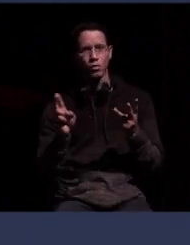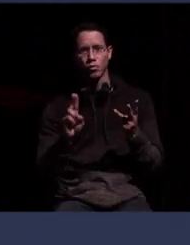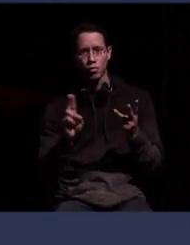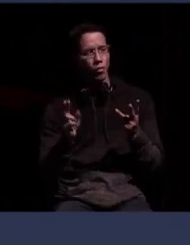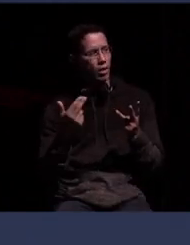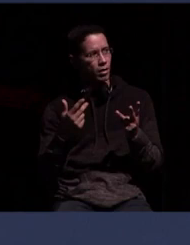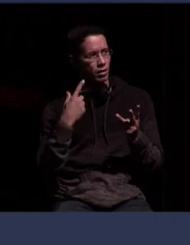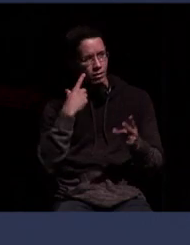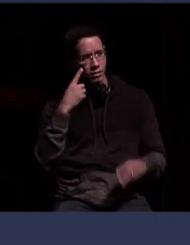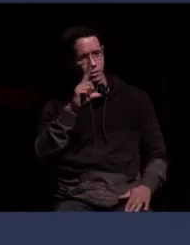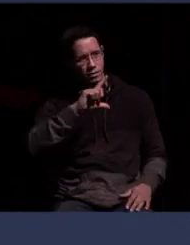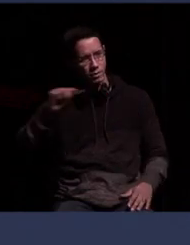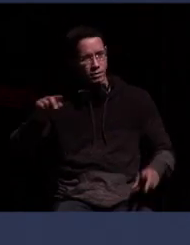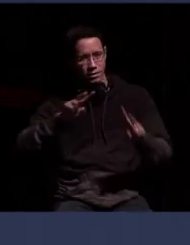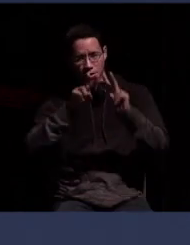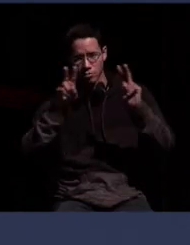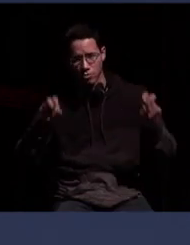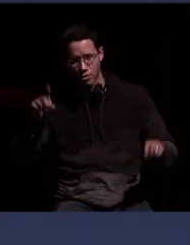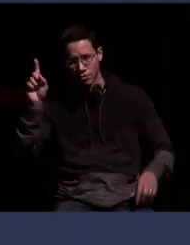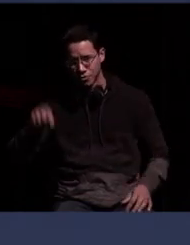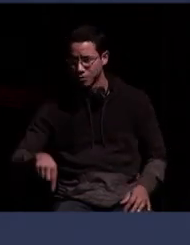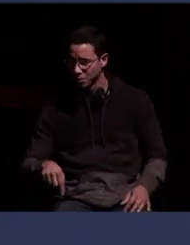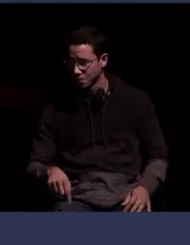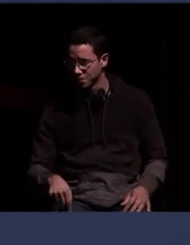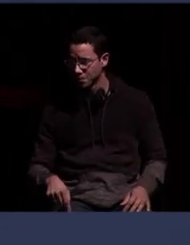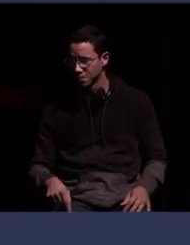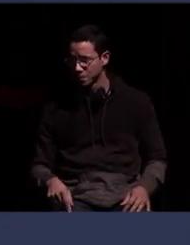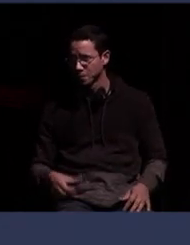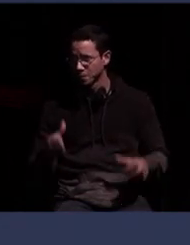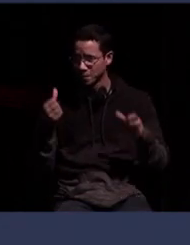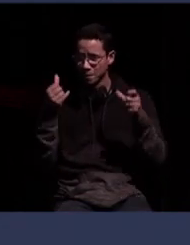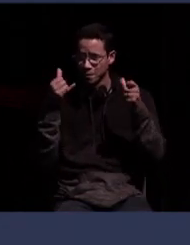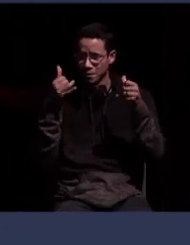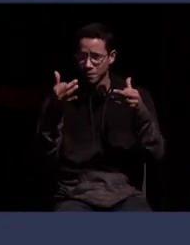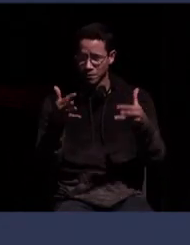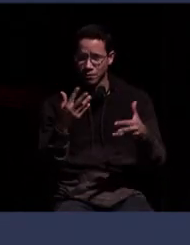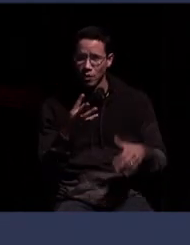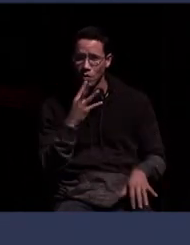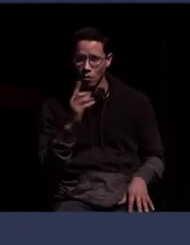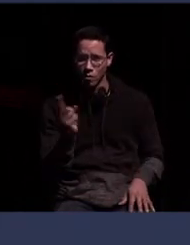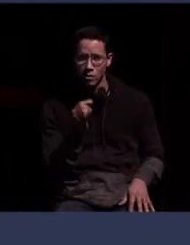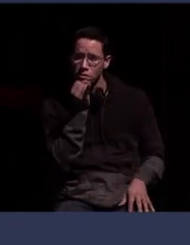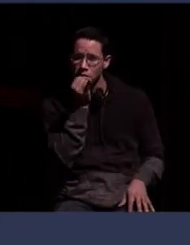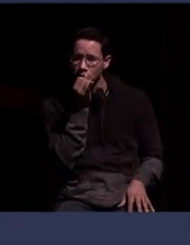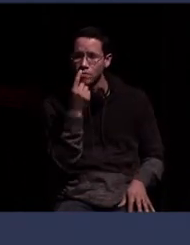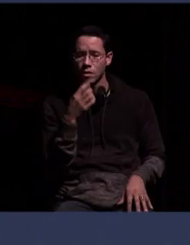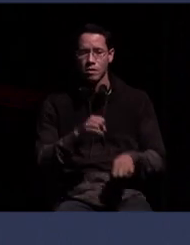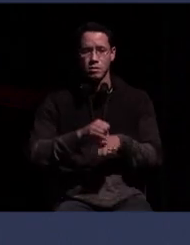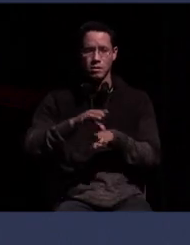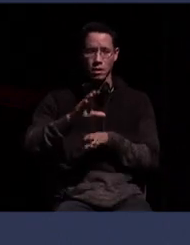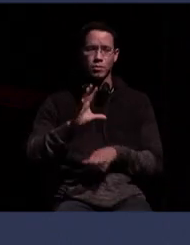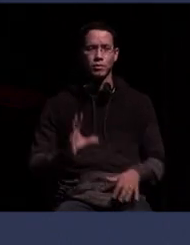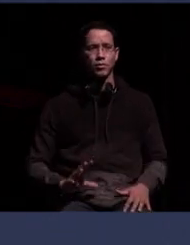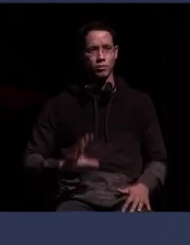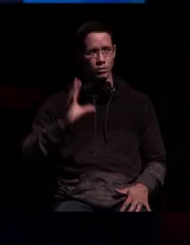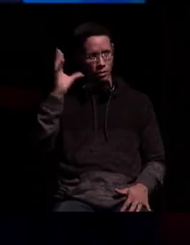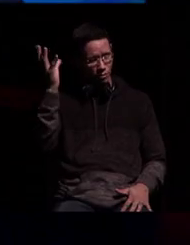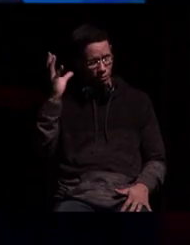I’m not going to talk about them because I don’t know, but I’ll tell you of something that still happens